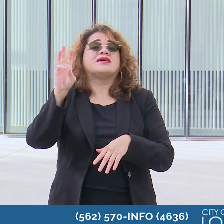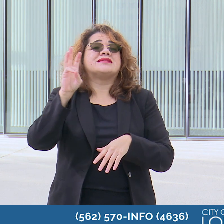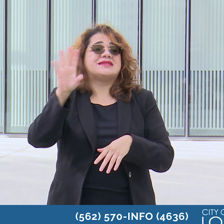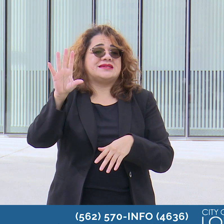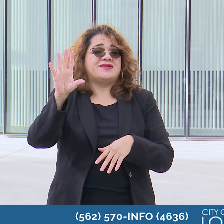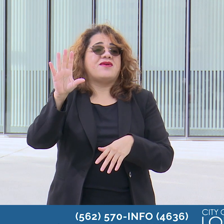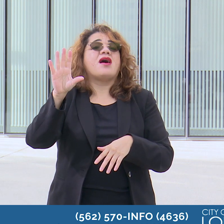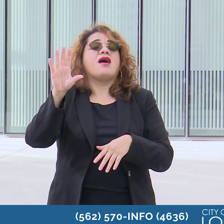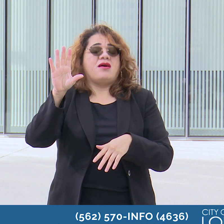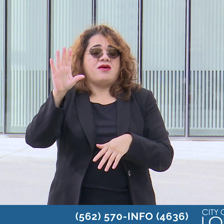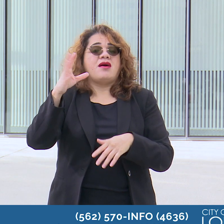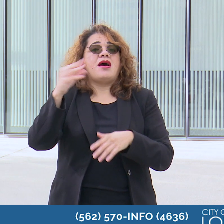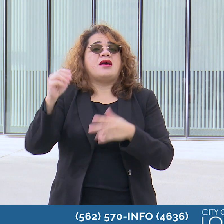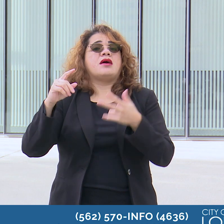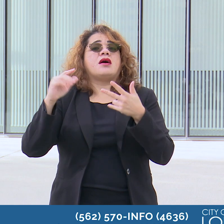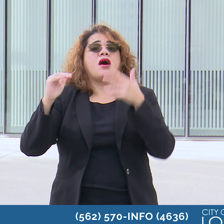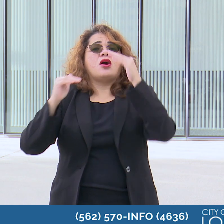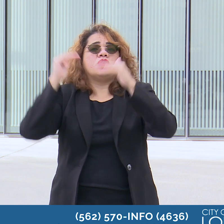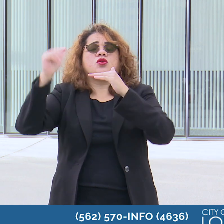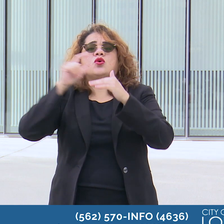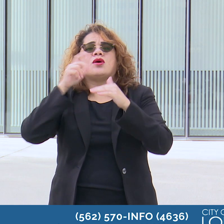high risk medical conditions.